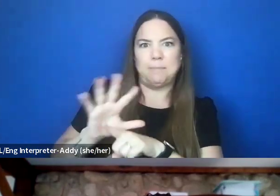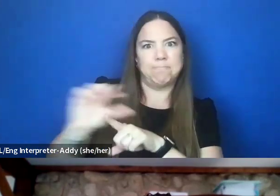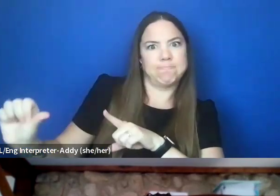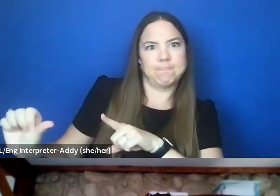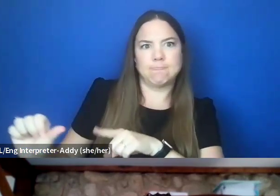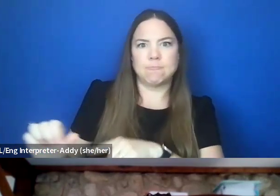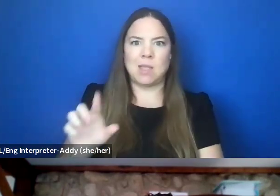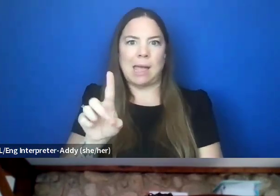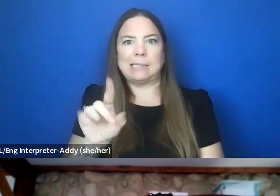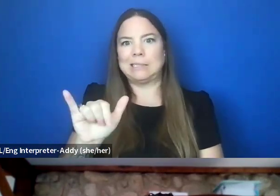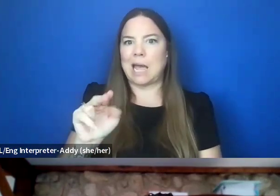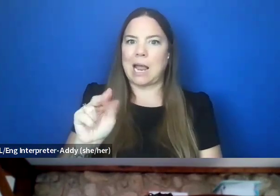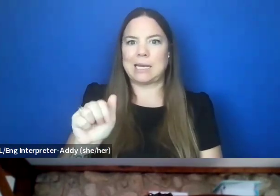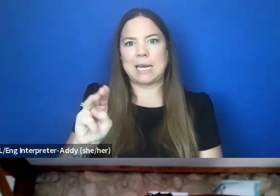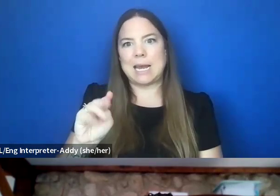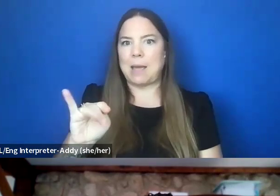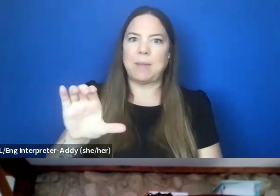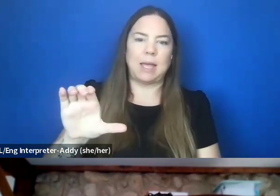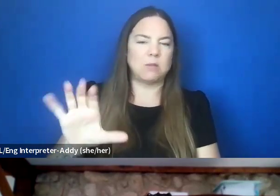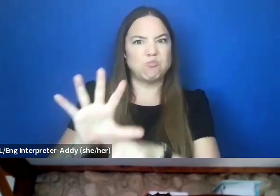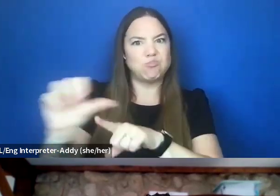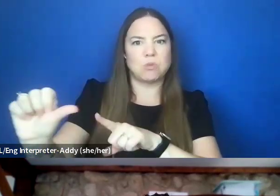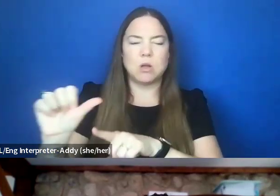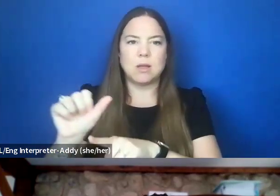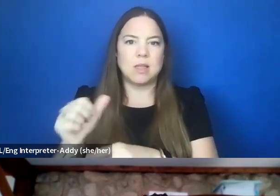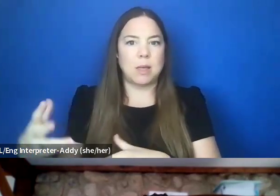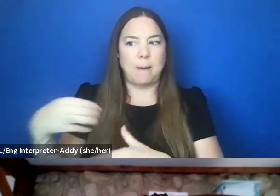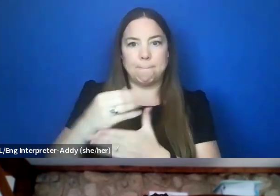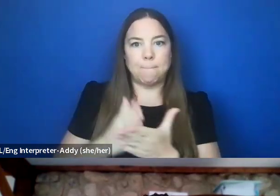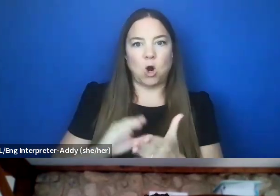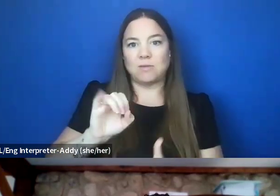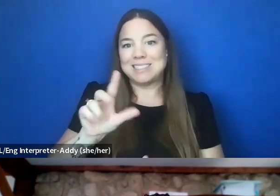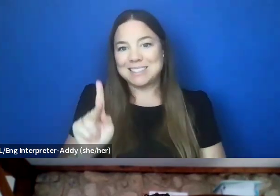Elissa w/ APRIL: you know, part of a sill or silk Elissa w/ APRIL: that's a member of April.